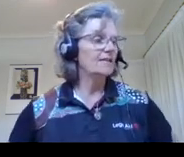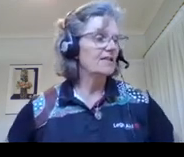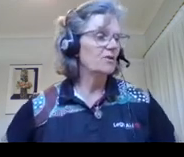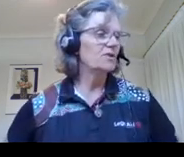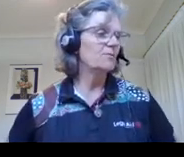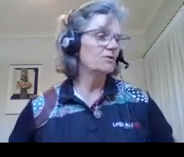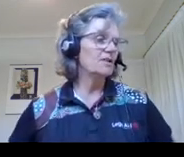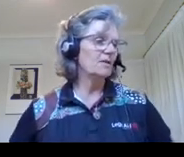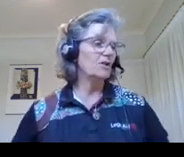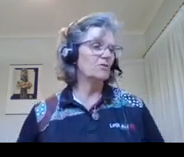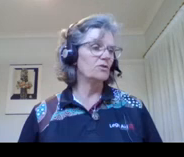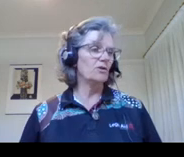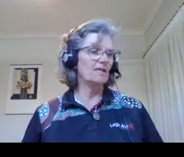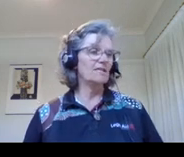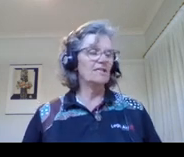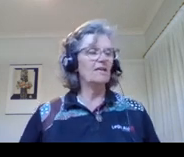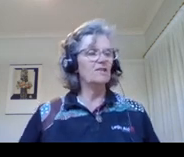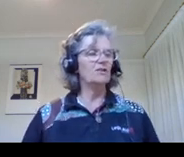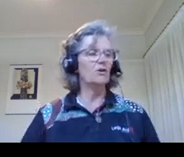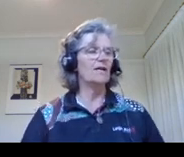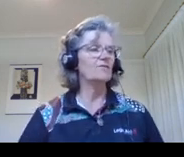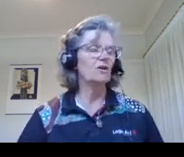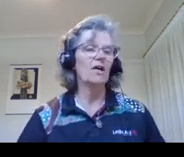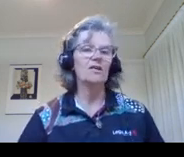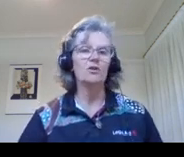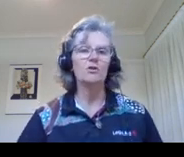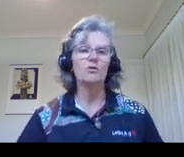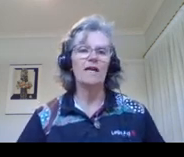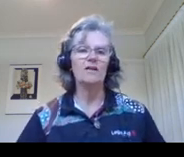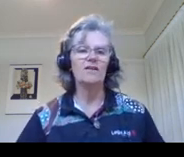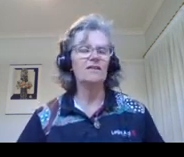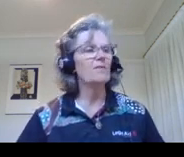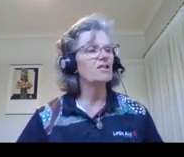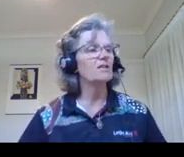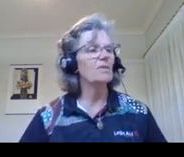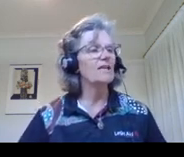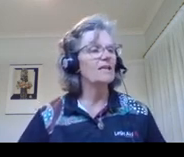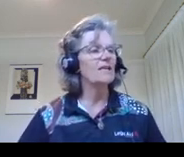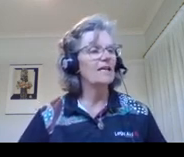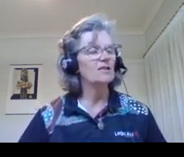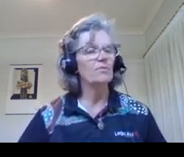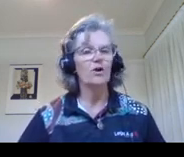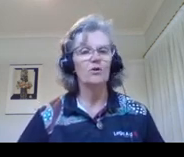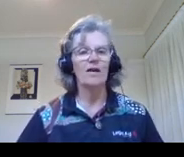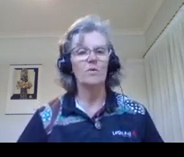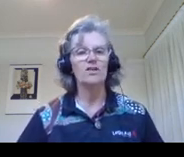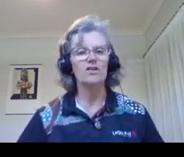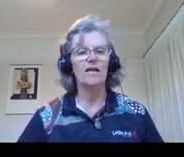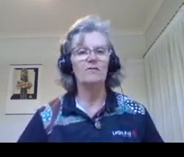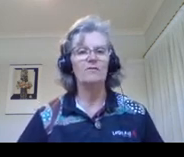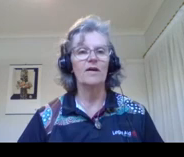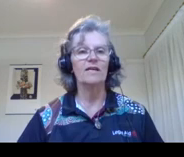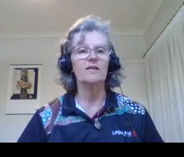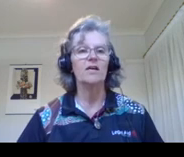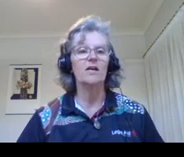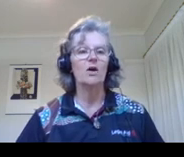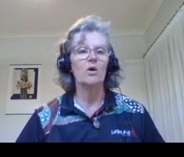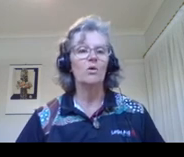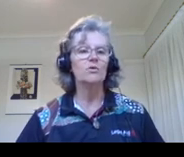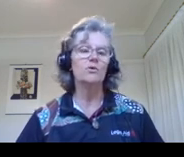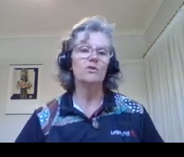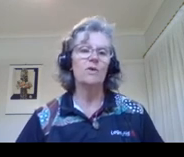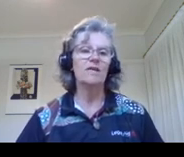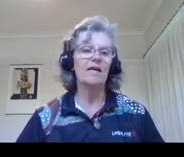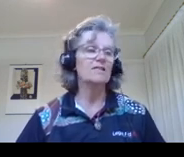www.esafety.gov.au and I think they managed to be connected program which run all sorts of webinars